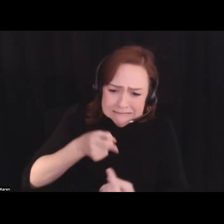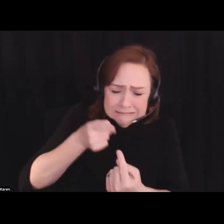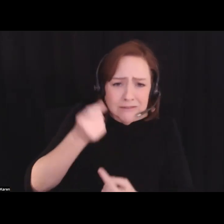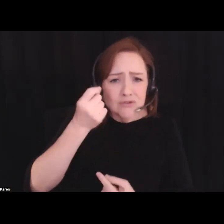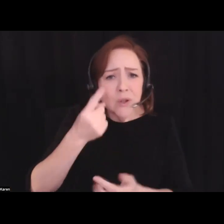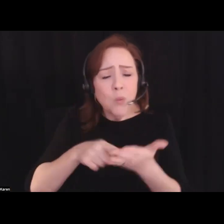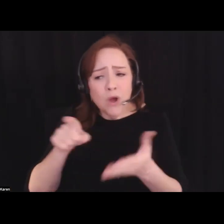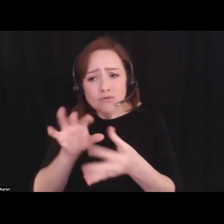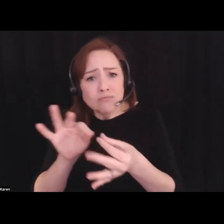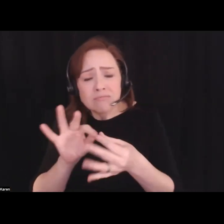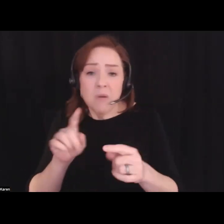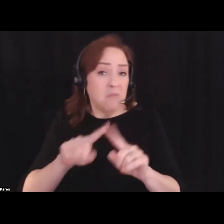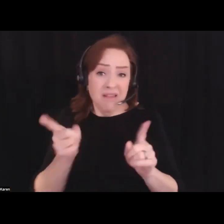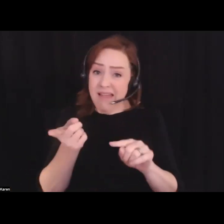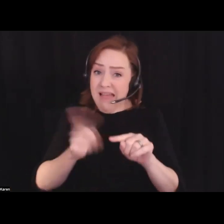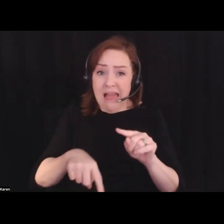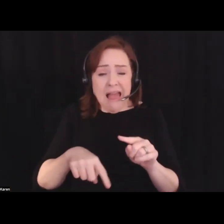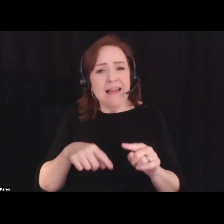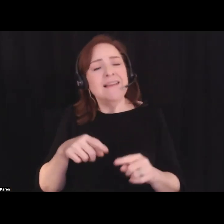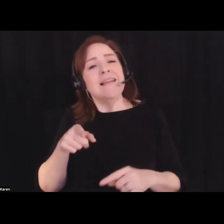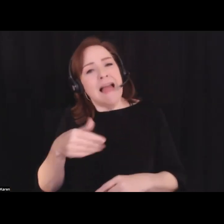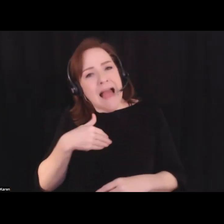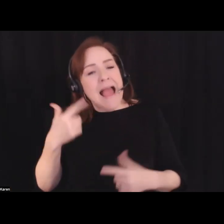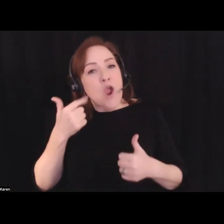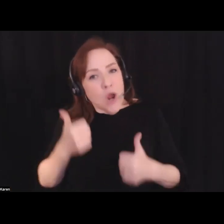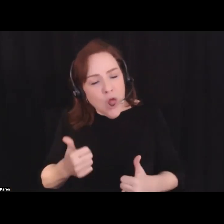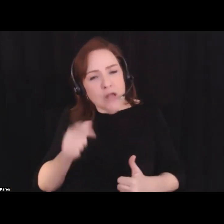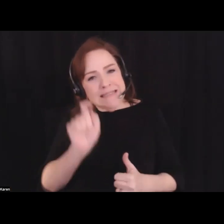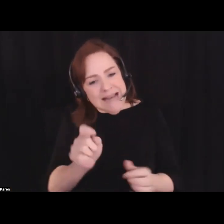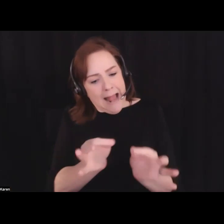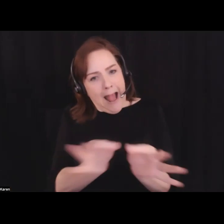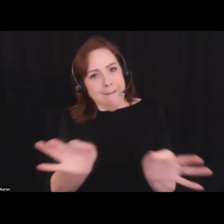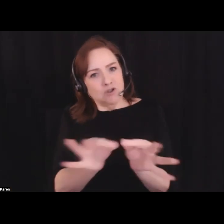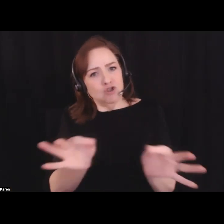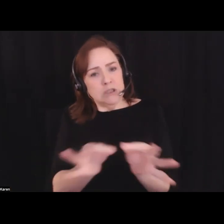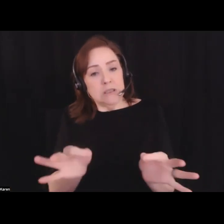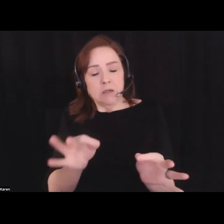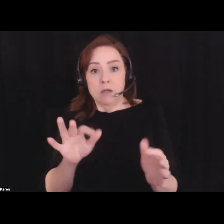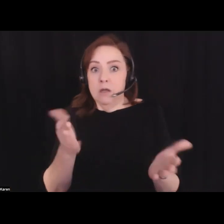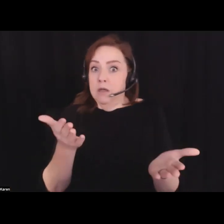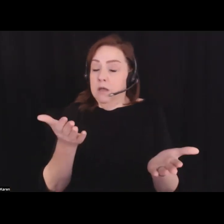simply because they have hearing loss and they needed captioning. this could really impact a